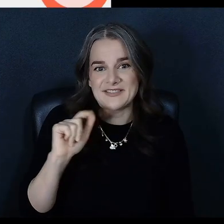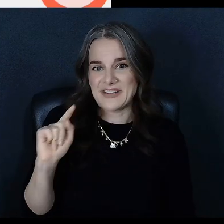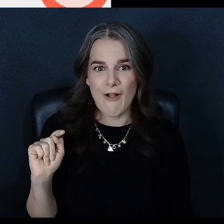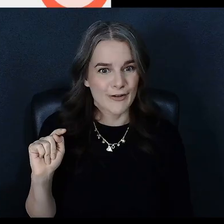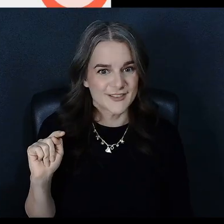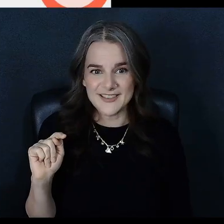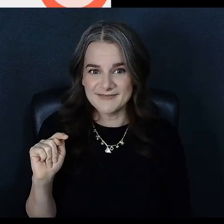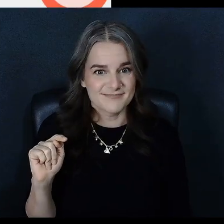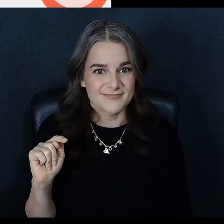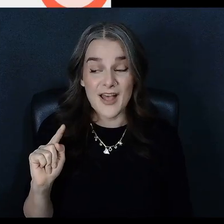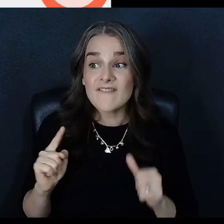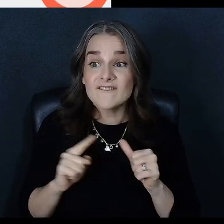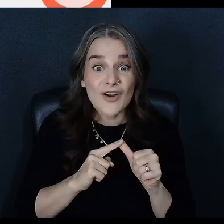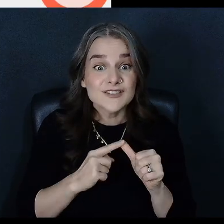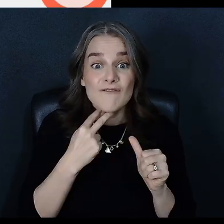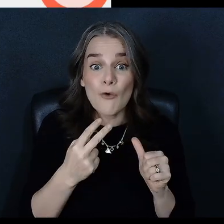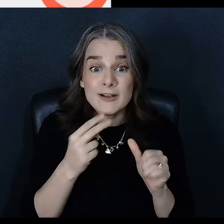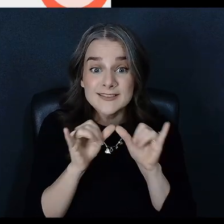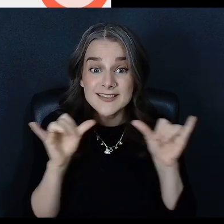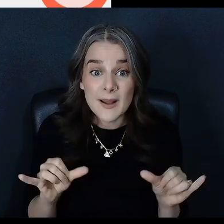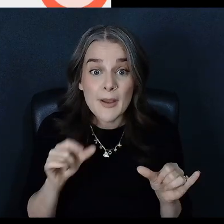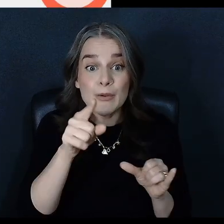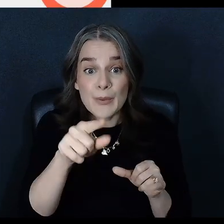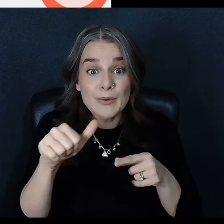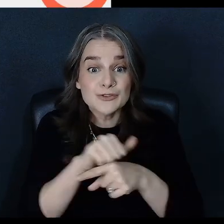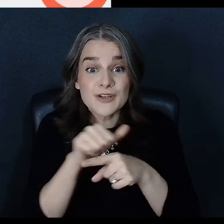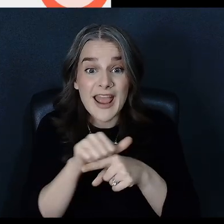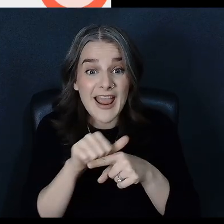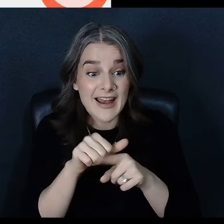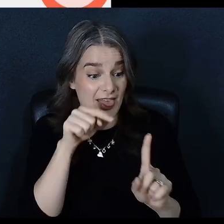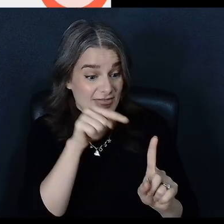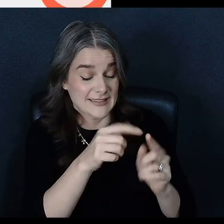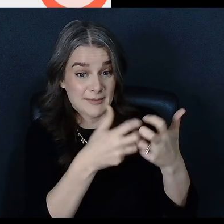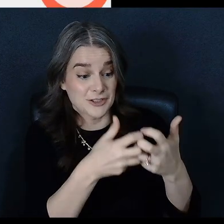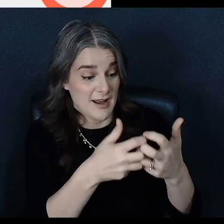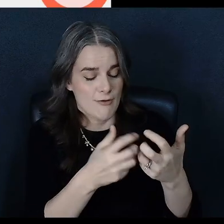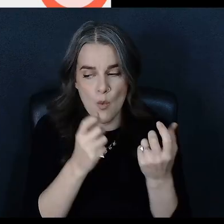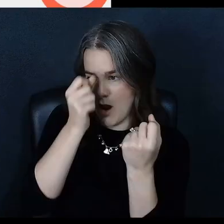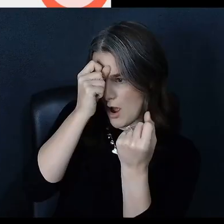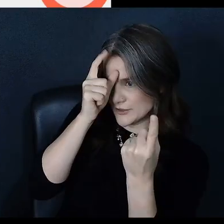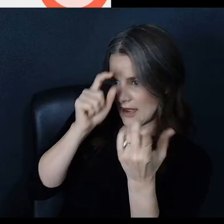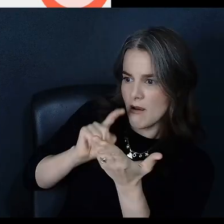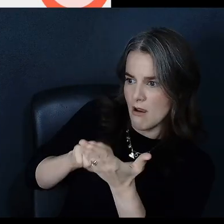you would train it to understand your voice. And it would learn over time how you say things.